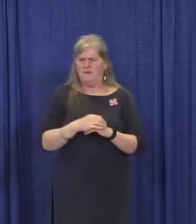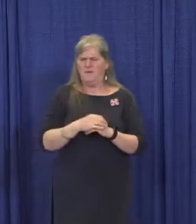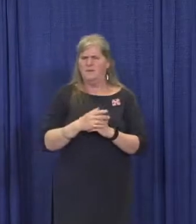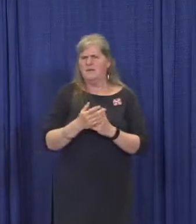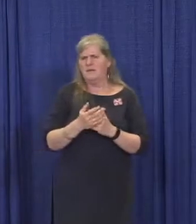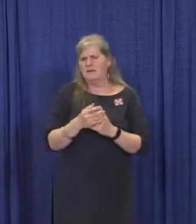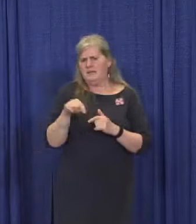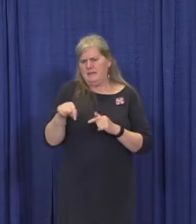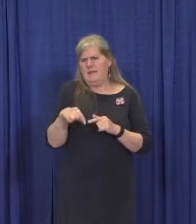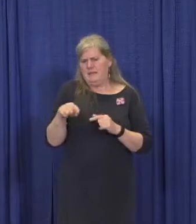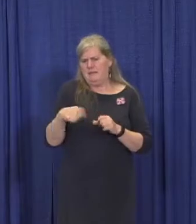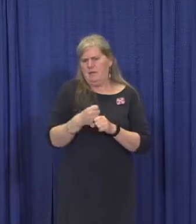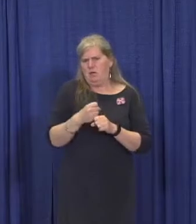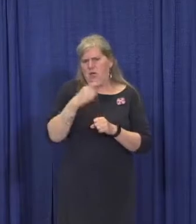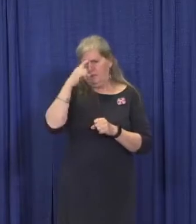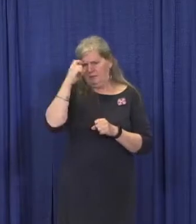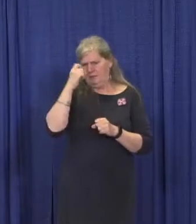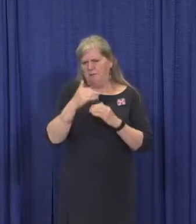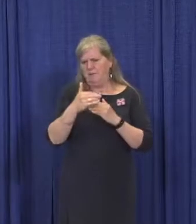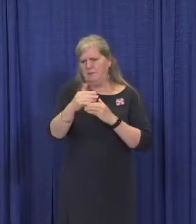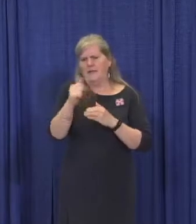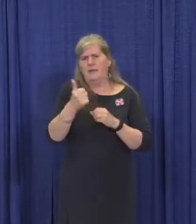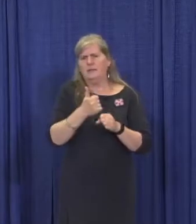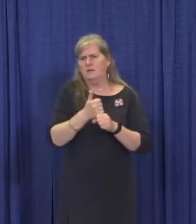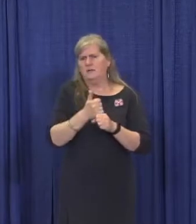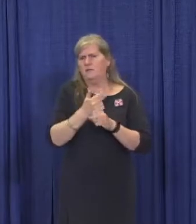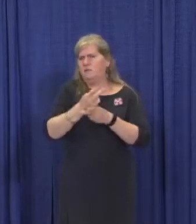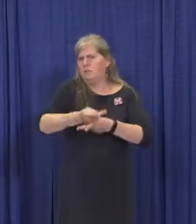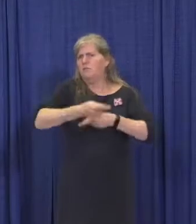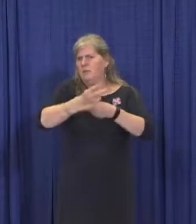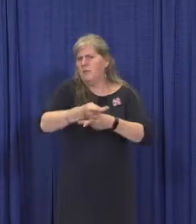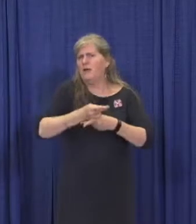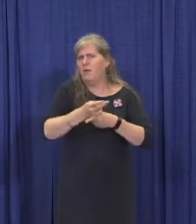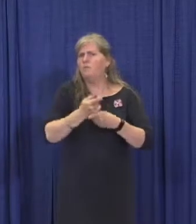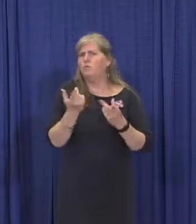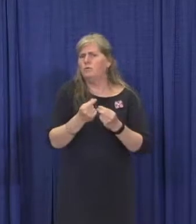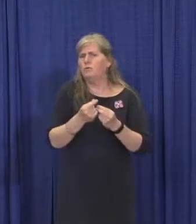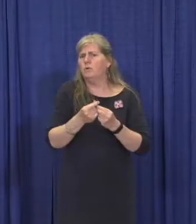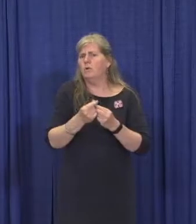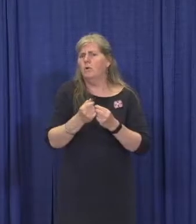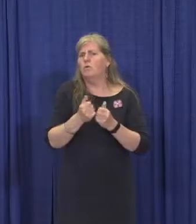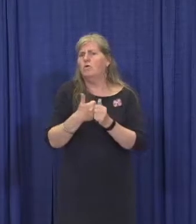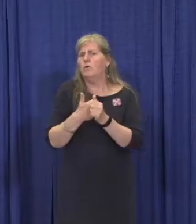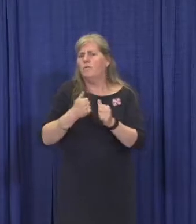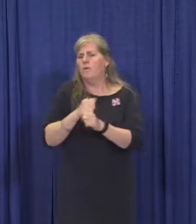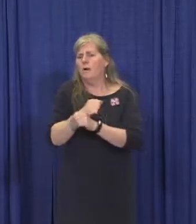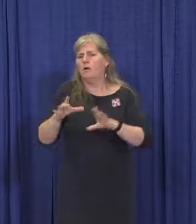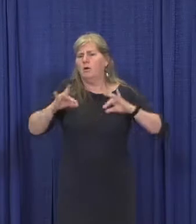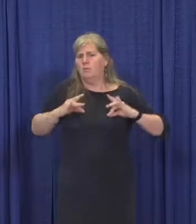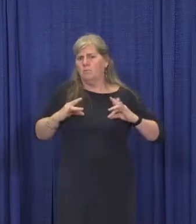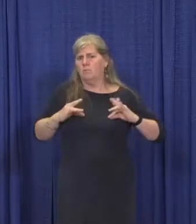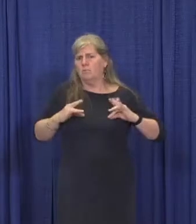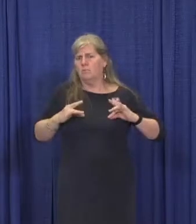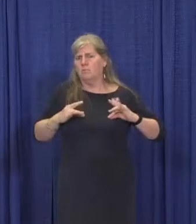think about your behaviour. Our obligation is to make sure